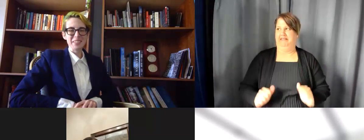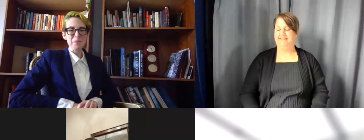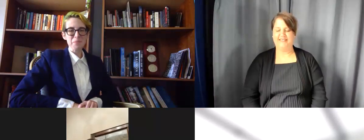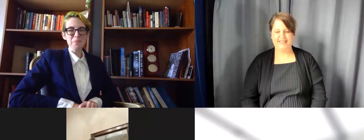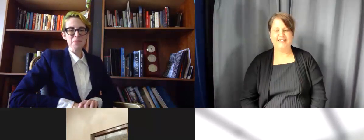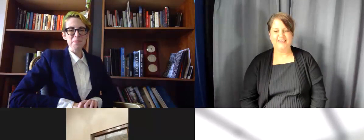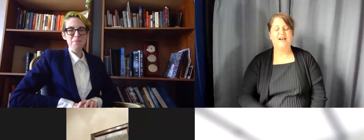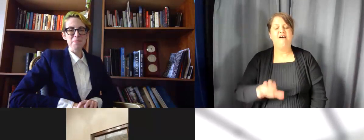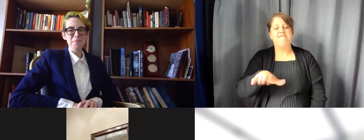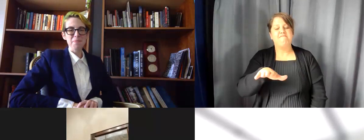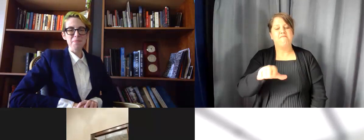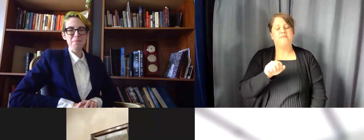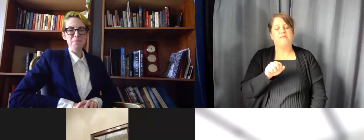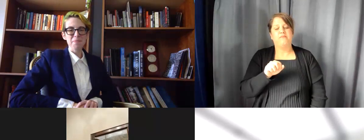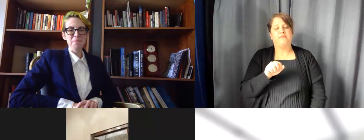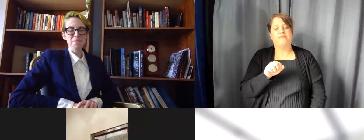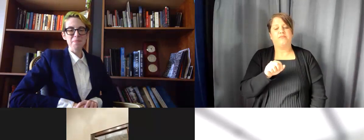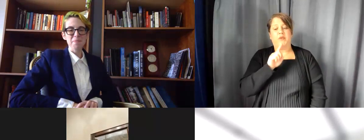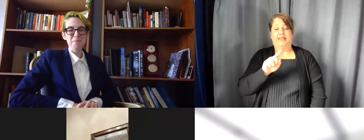Jordan Radford: The the difference in humanity is